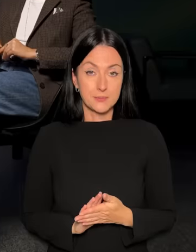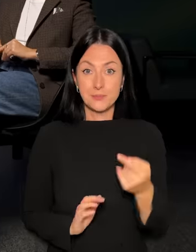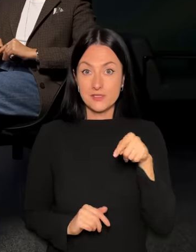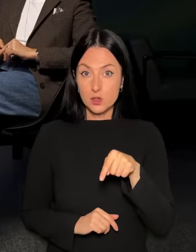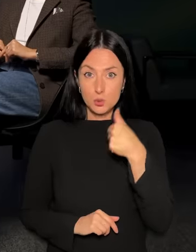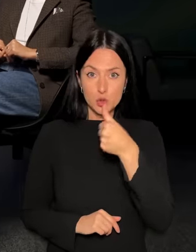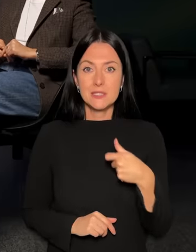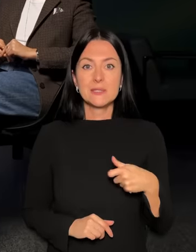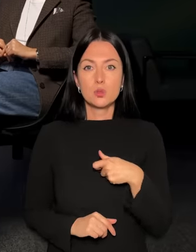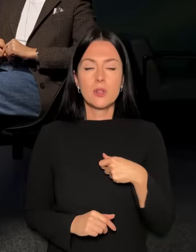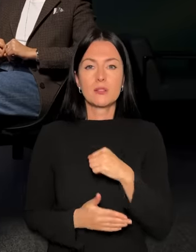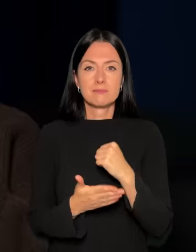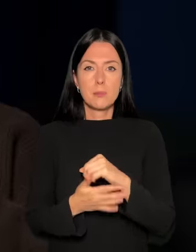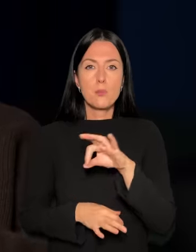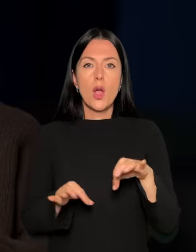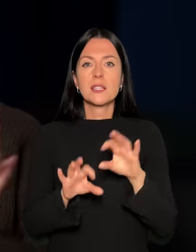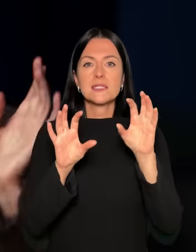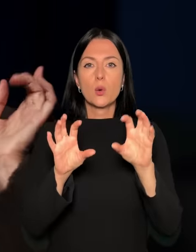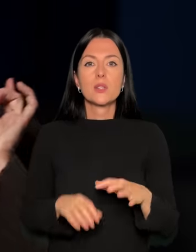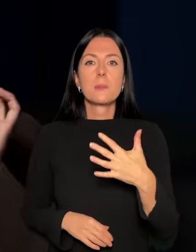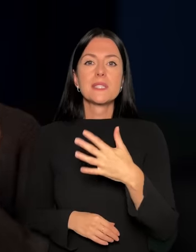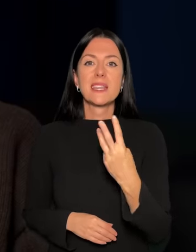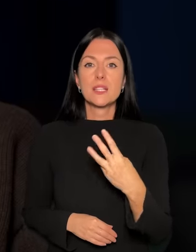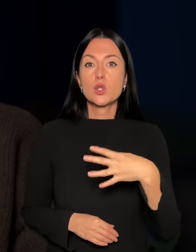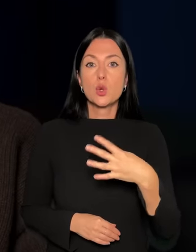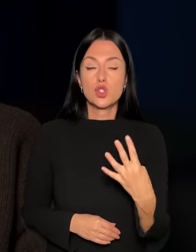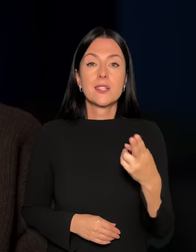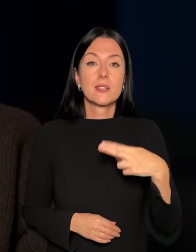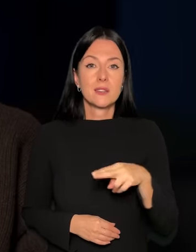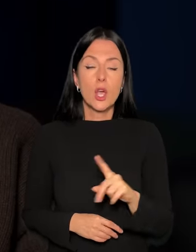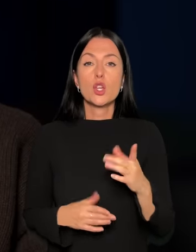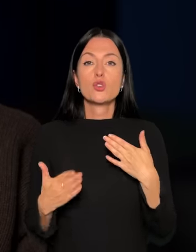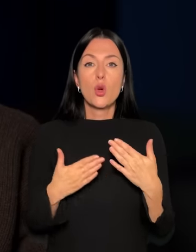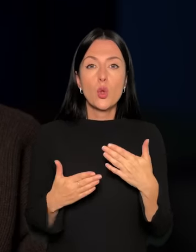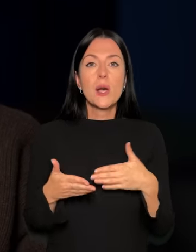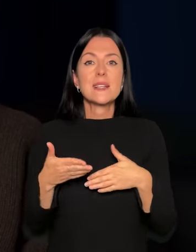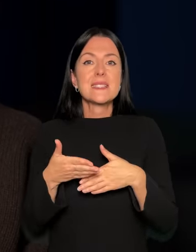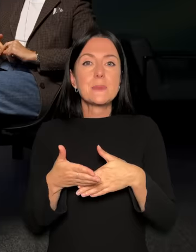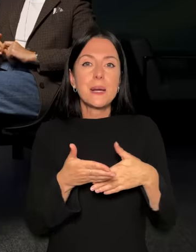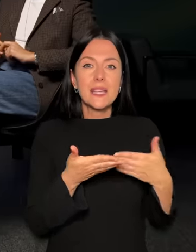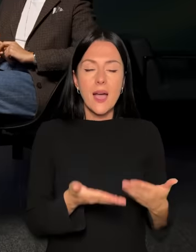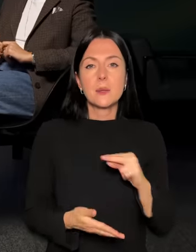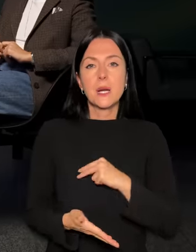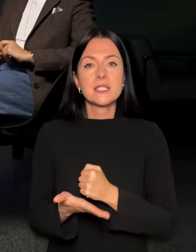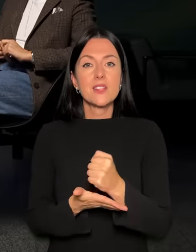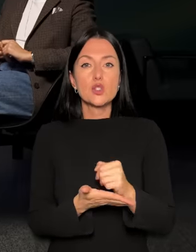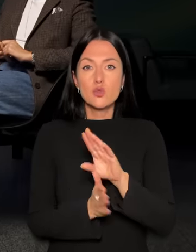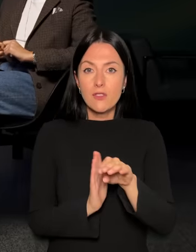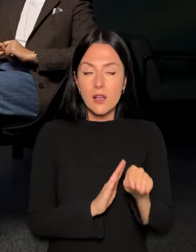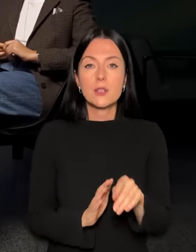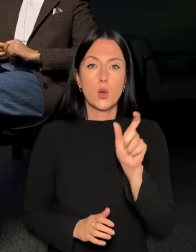This year, lawmakers passed Bill 5344D to support the employment of people with disabilities.